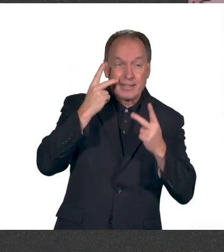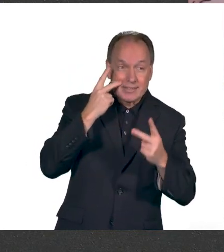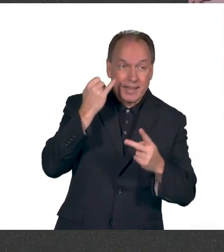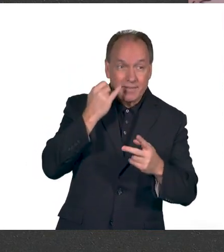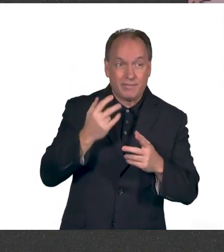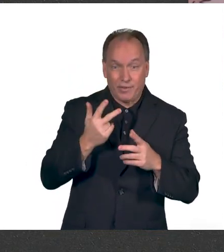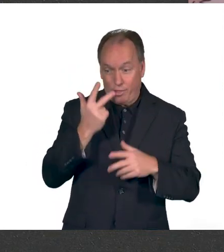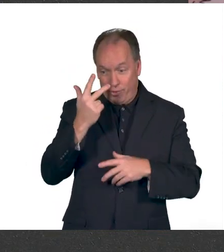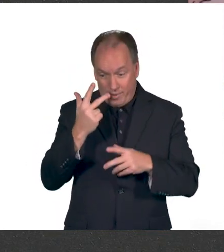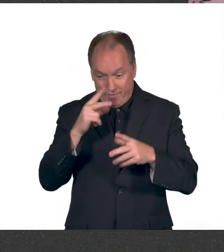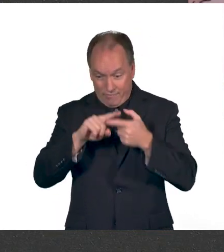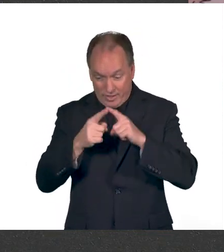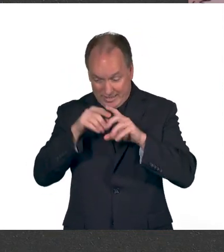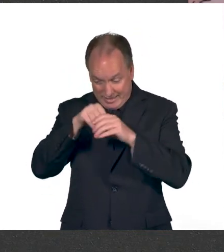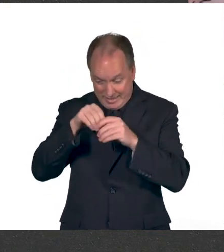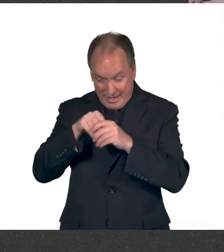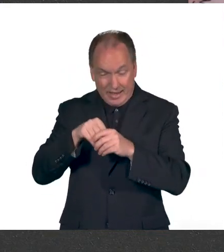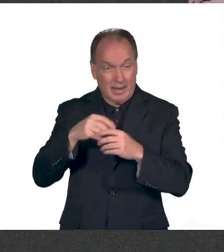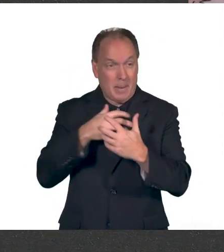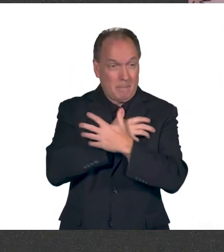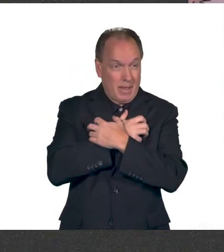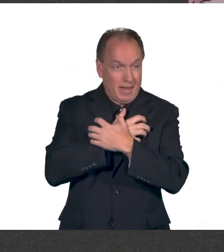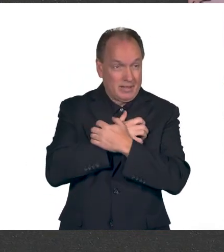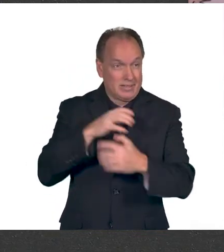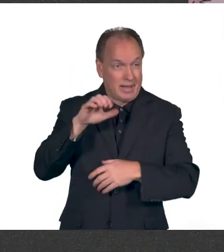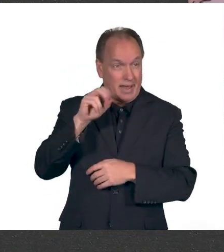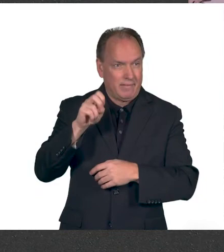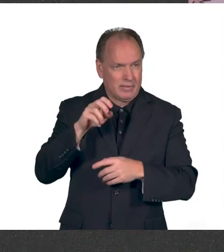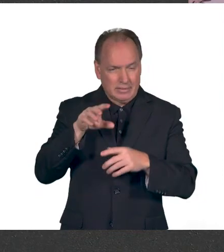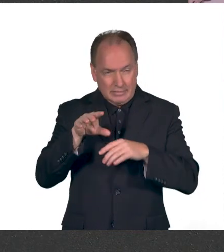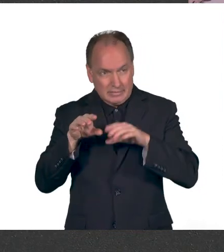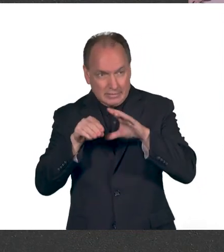let's see if three friends are in bear's cave, am gonna reach in.